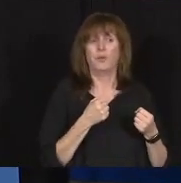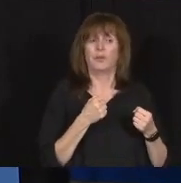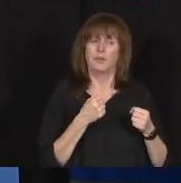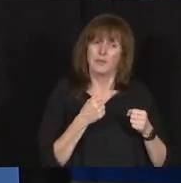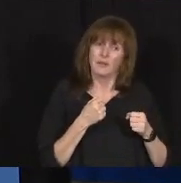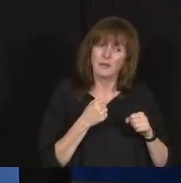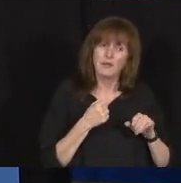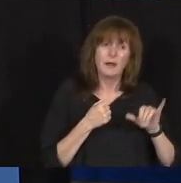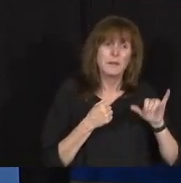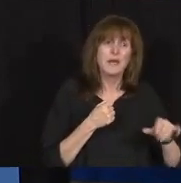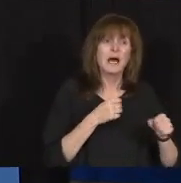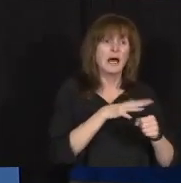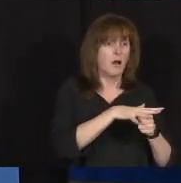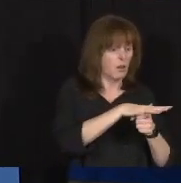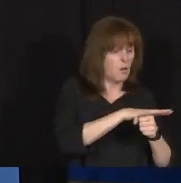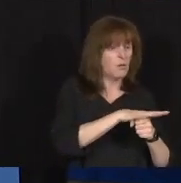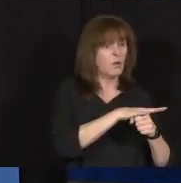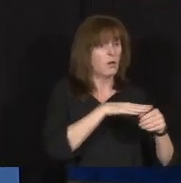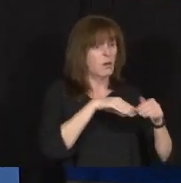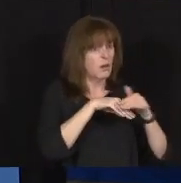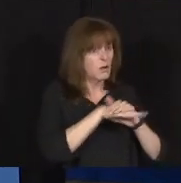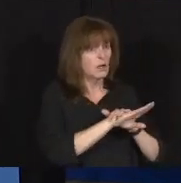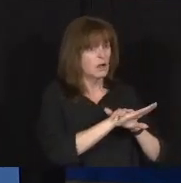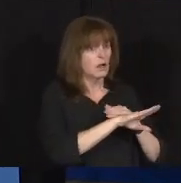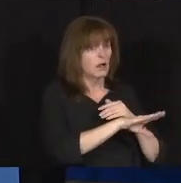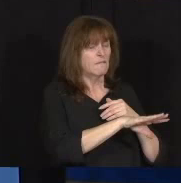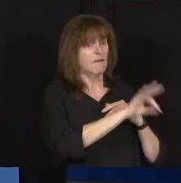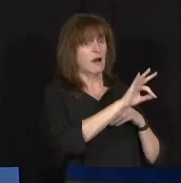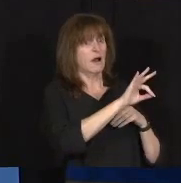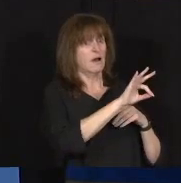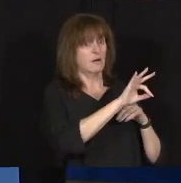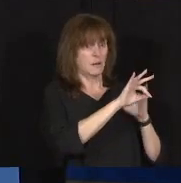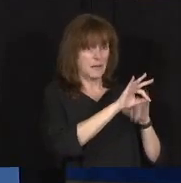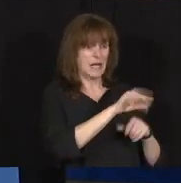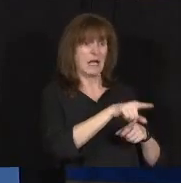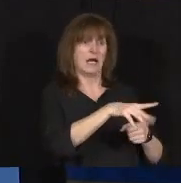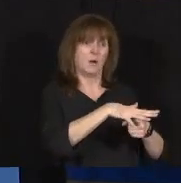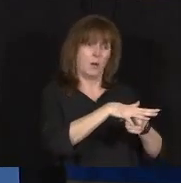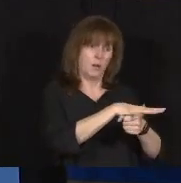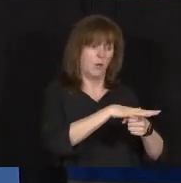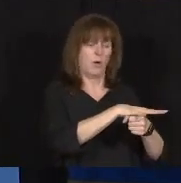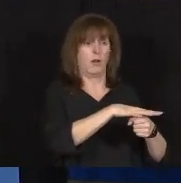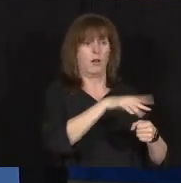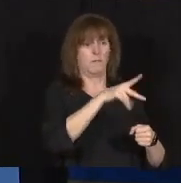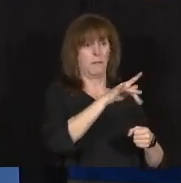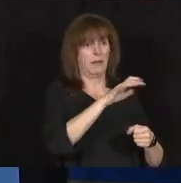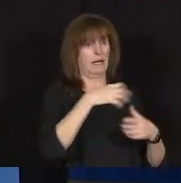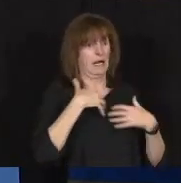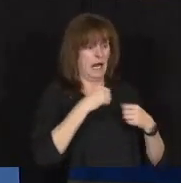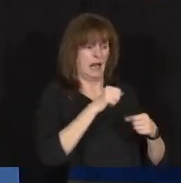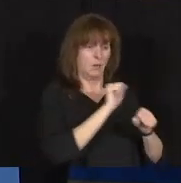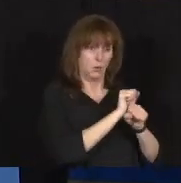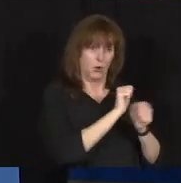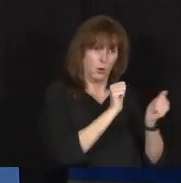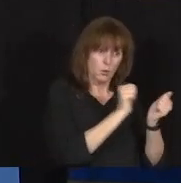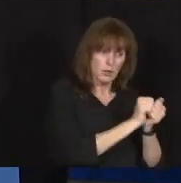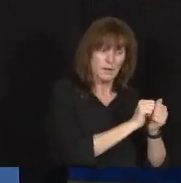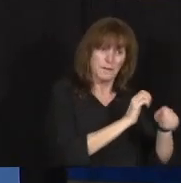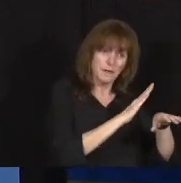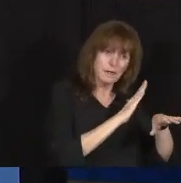they found out what was happening and they have been working with them ever sense to make sure that t